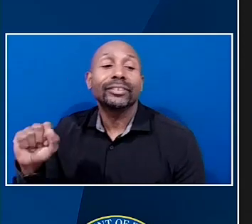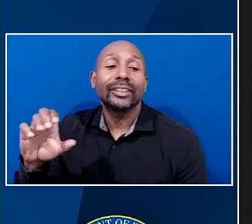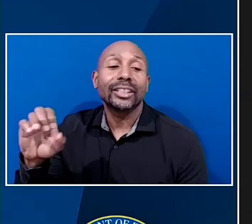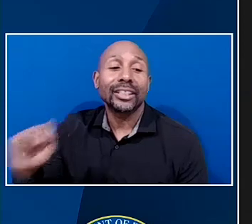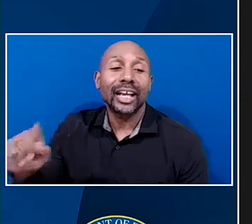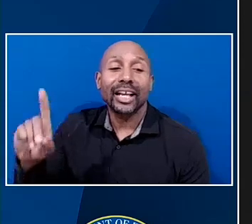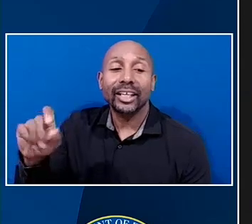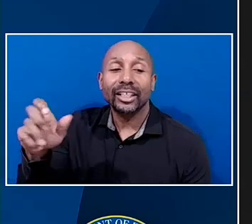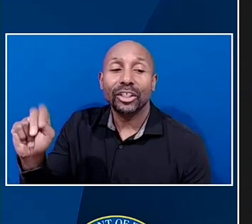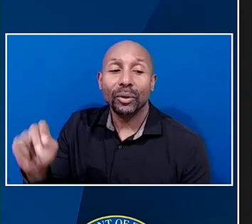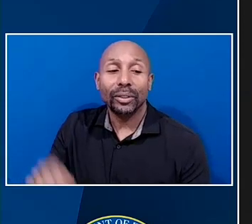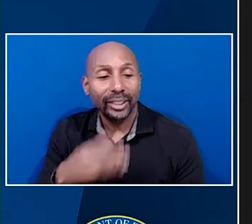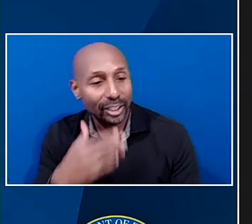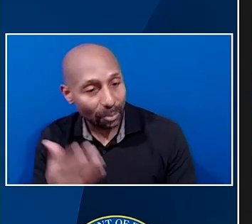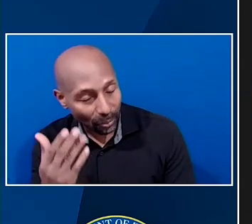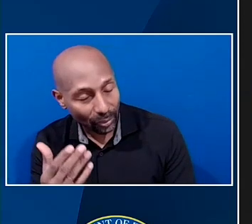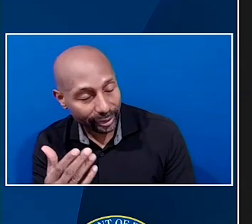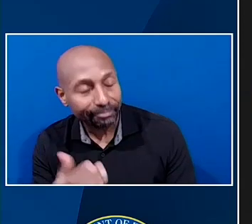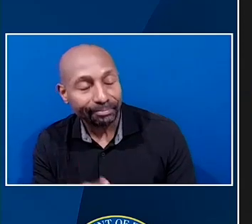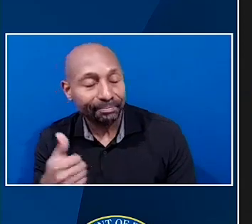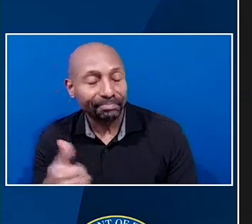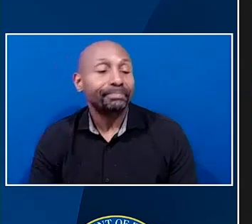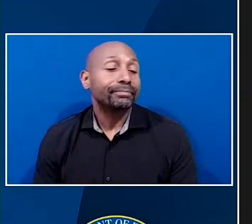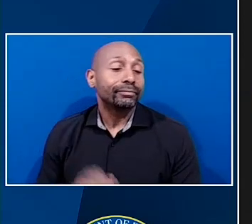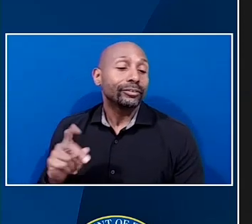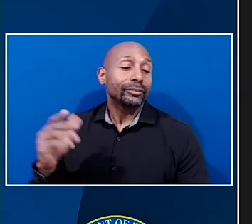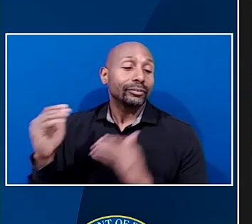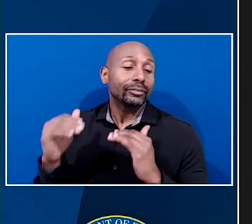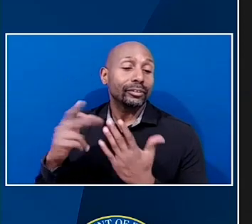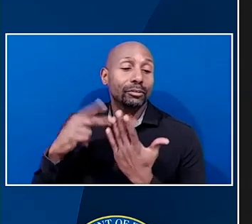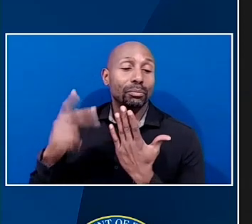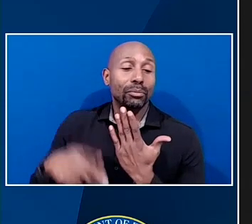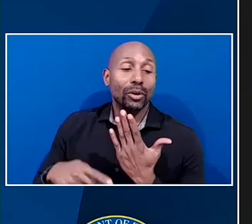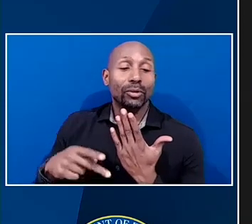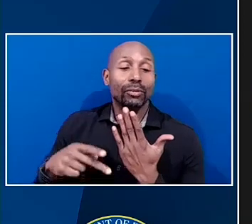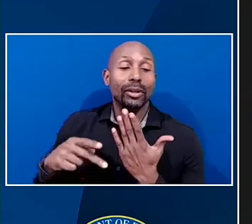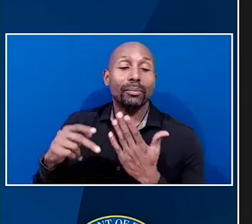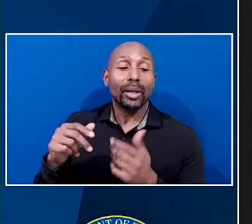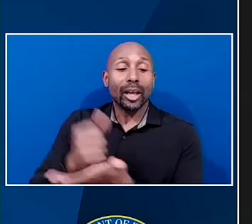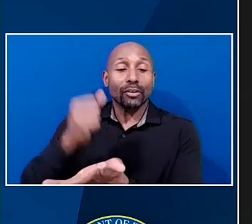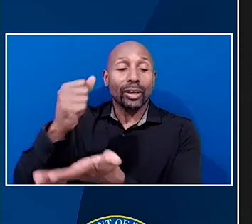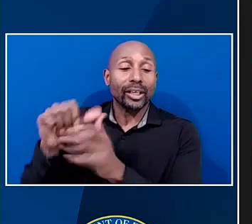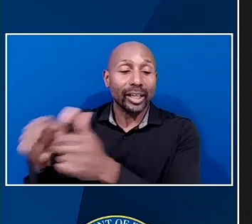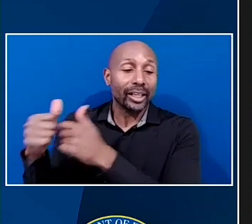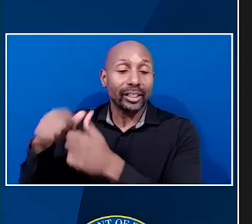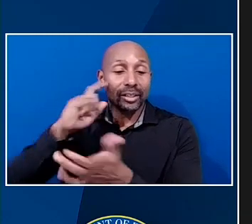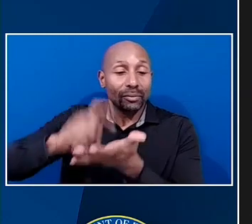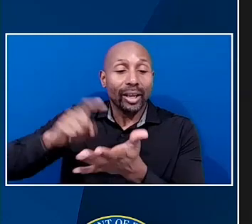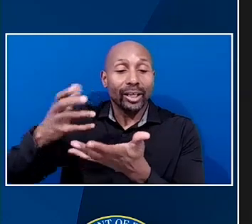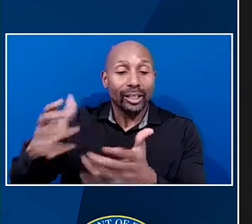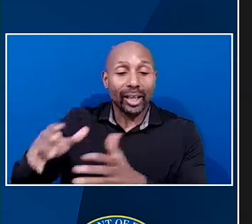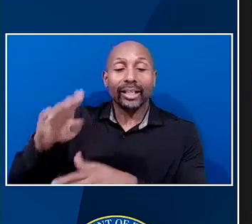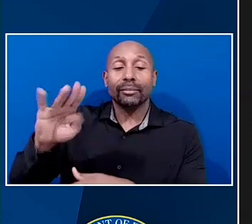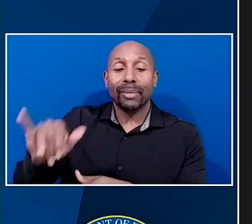accrediting agencies recognized by the Secretary to include state agencies recognized for their approval of nurse